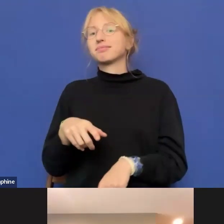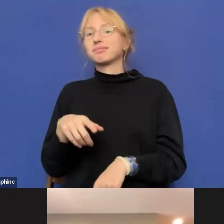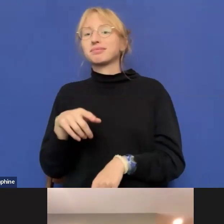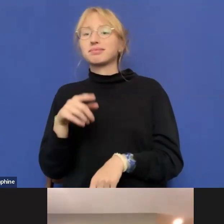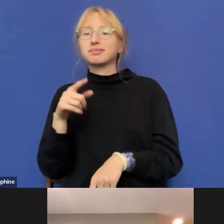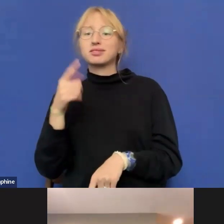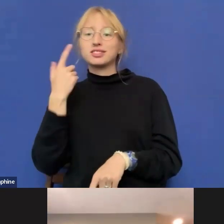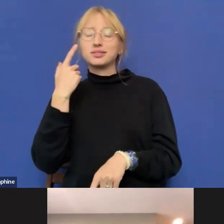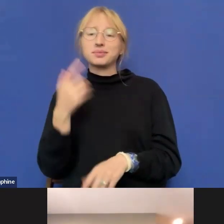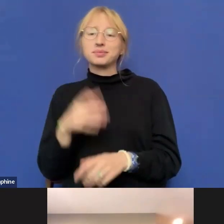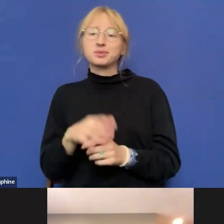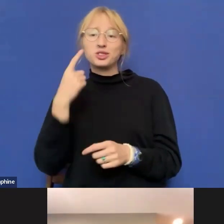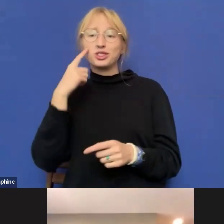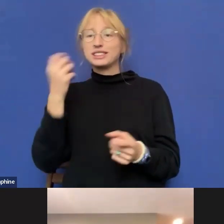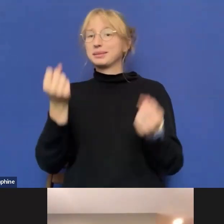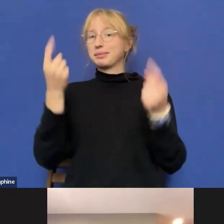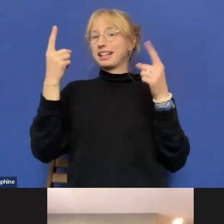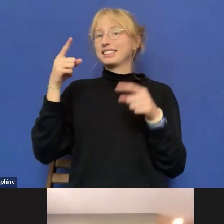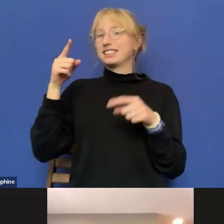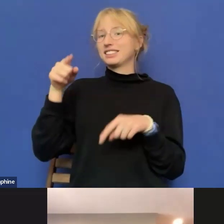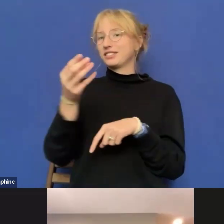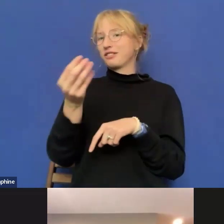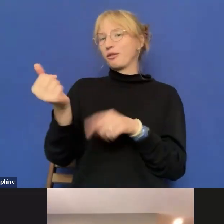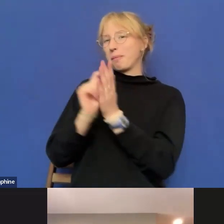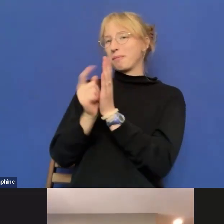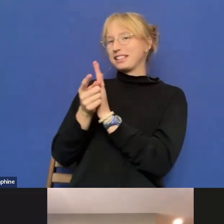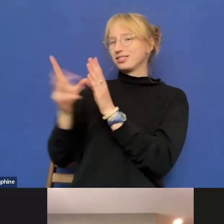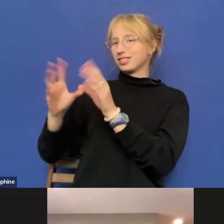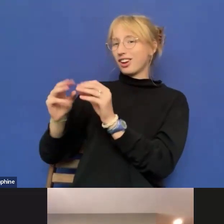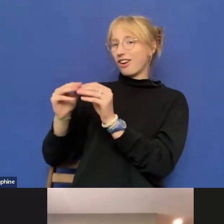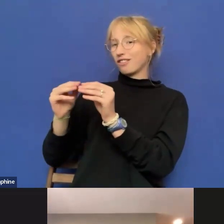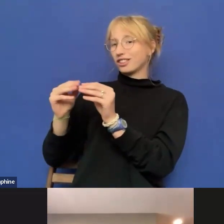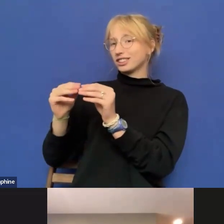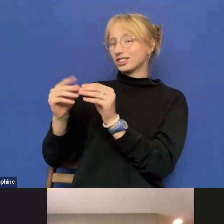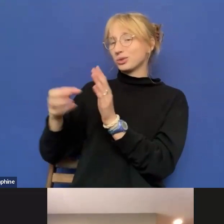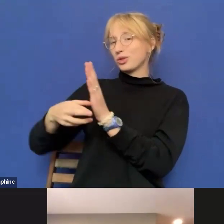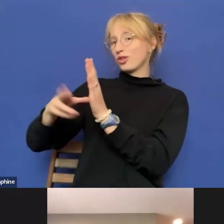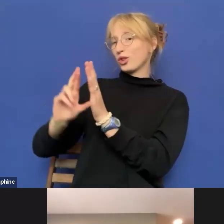those minutes of the conference. Reviewing or viewing your